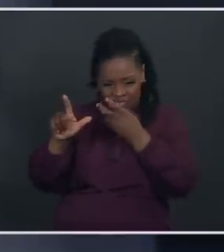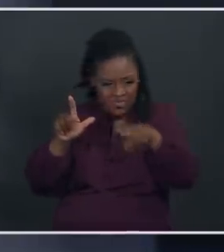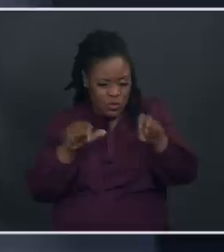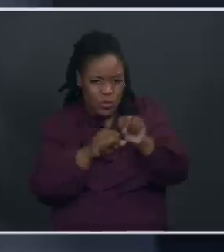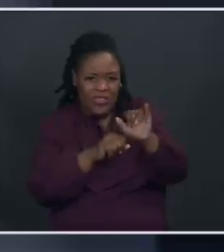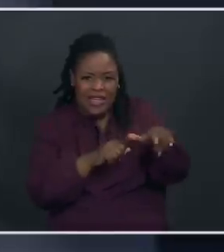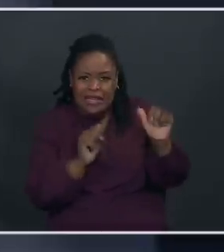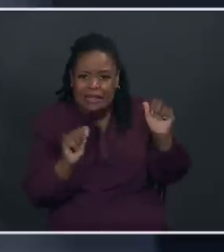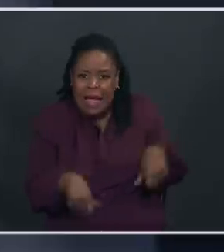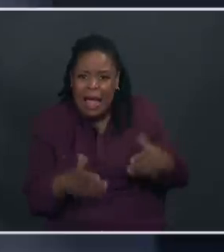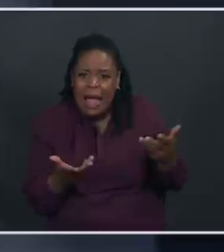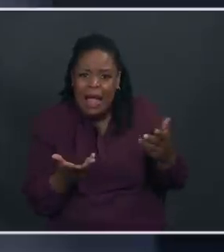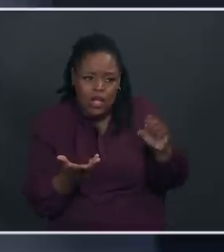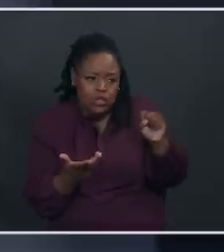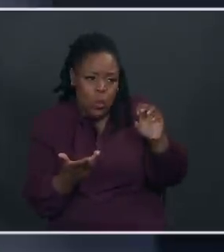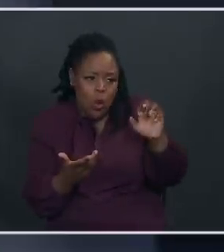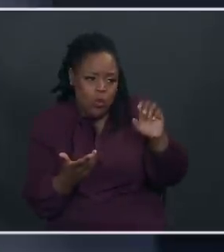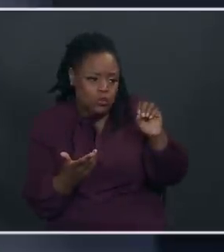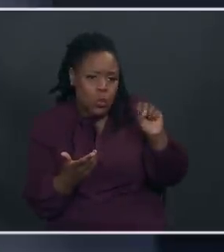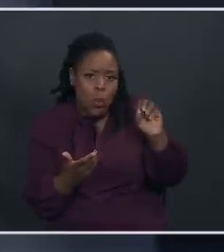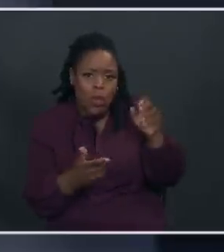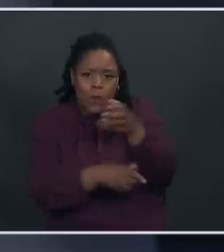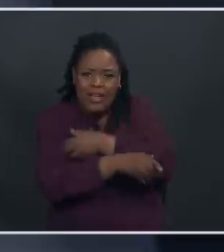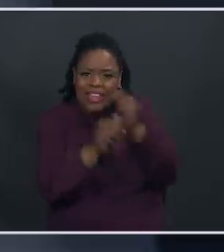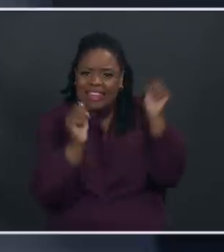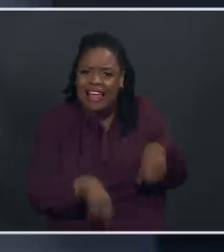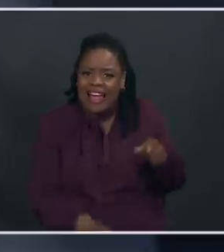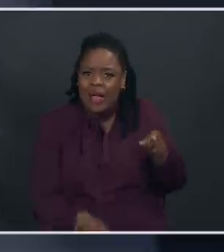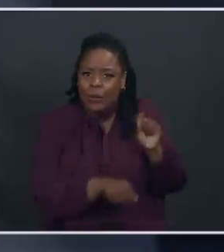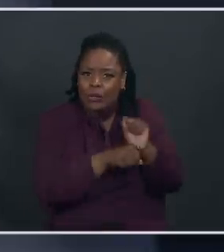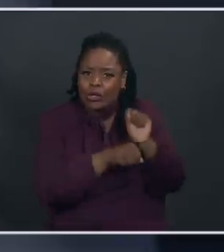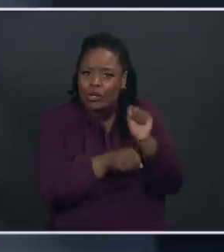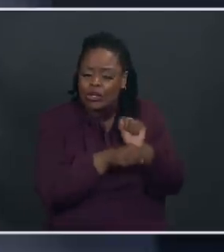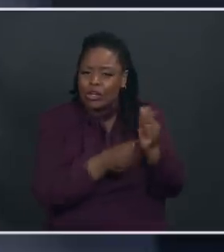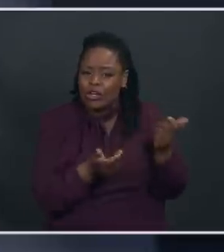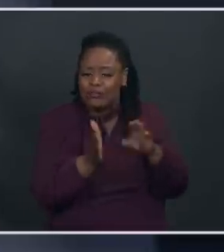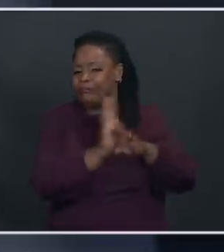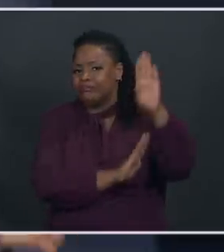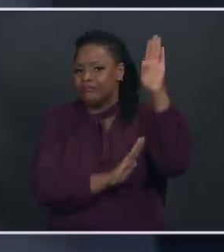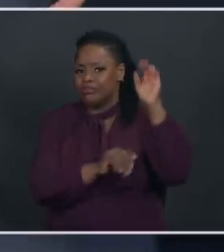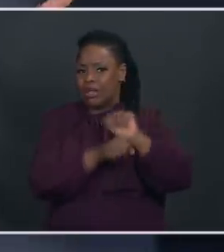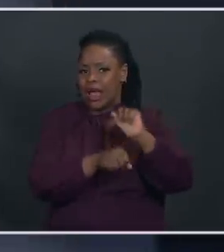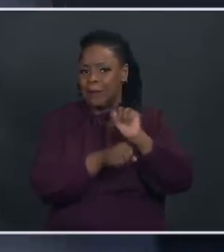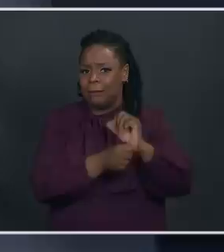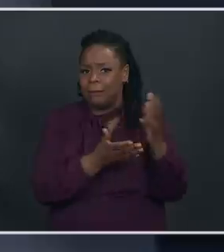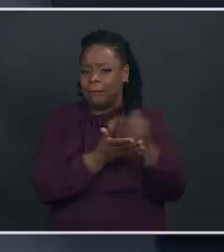is a better choice. And similarly, you have the second-fastest-growing job